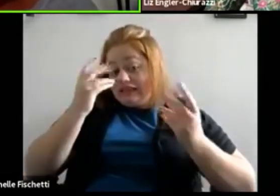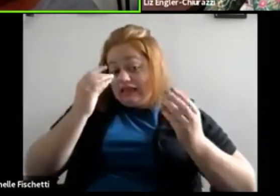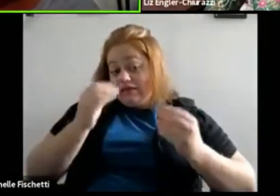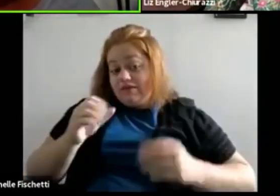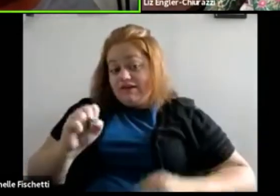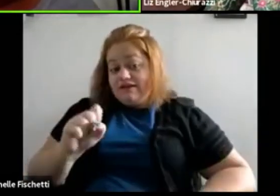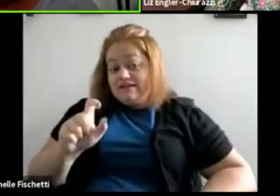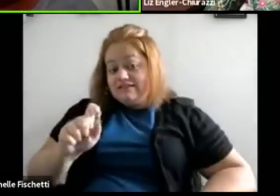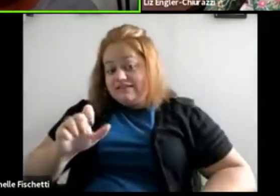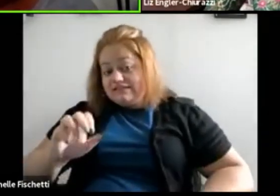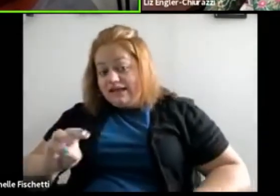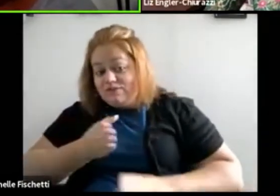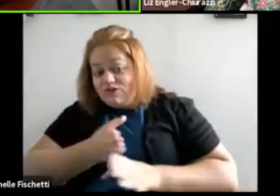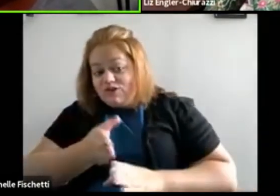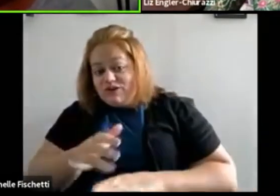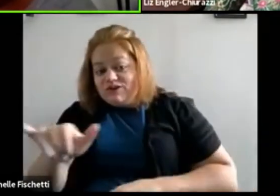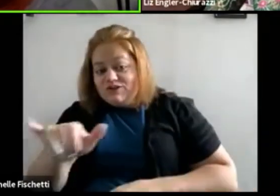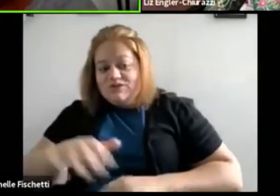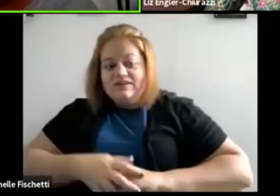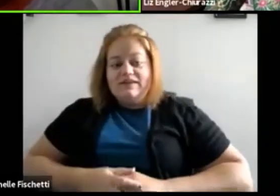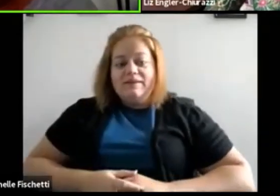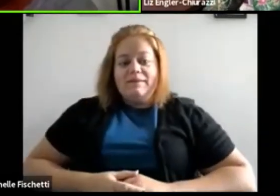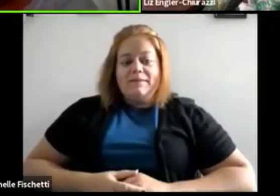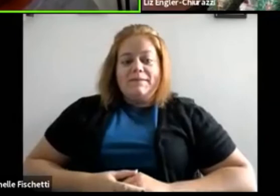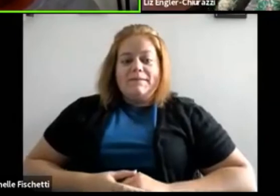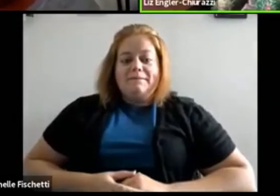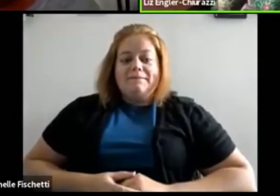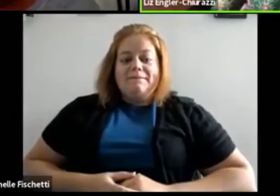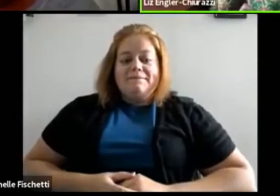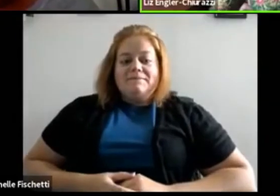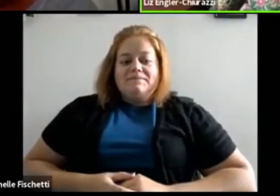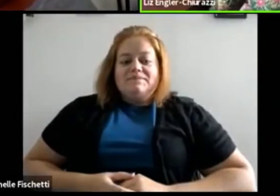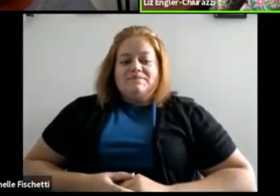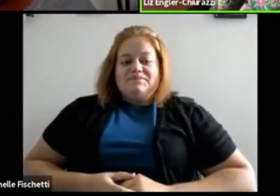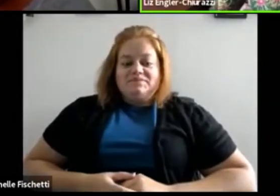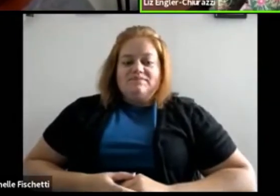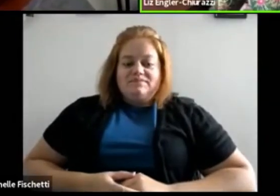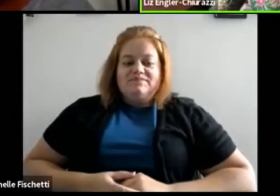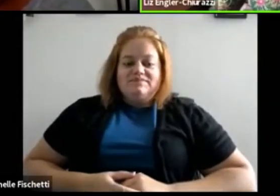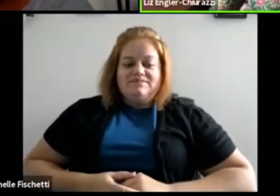in STEM in her future? Yeah I do, I do have a young daughter, her name's